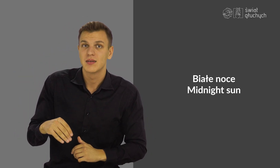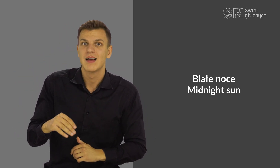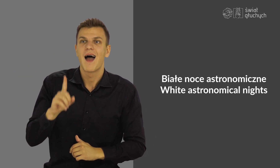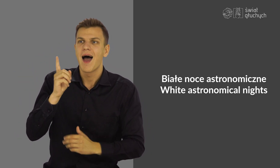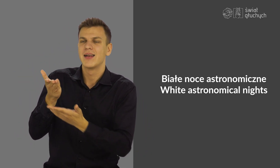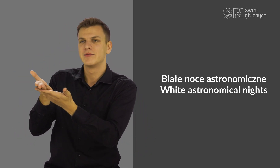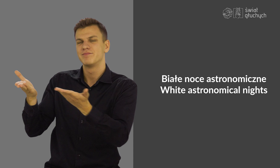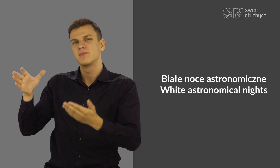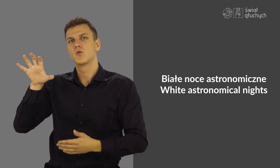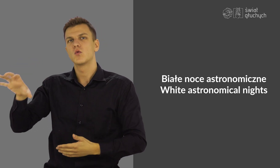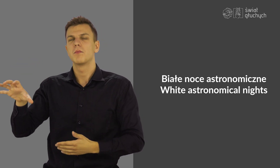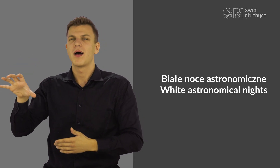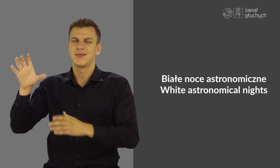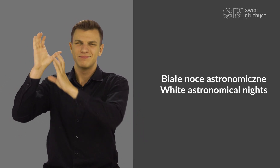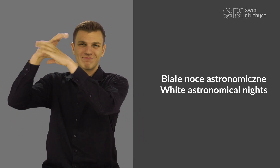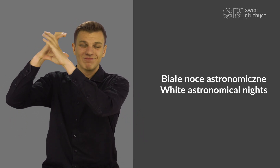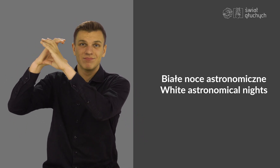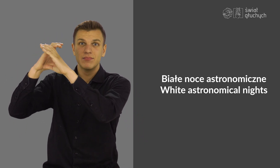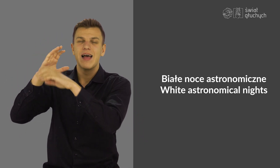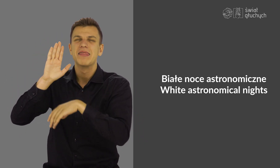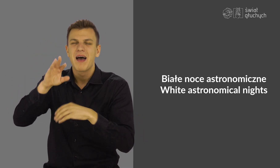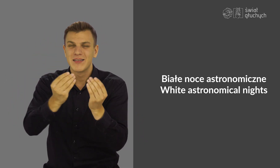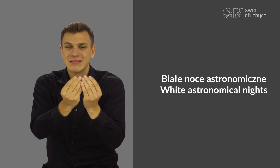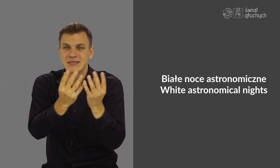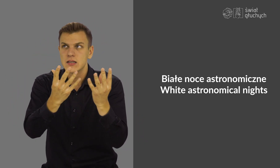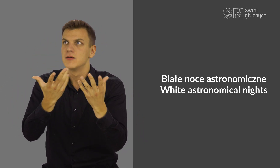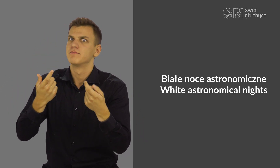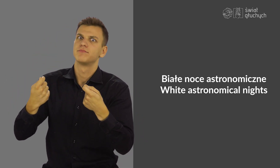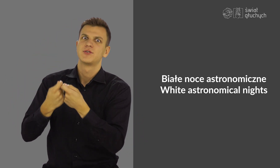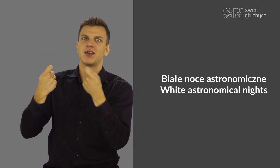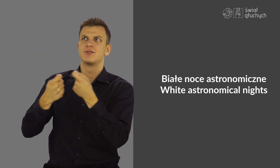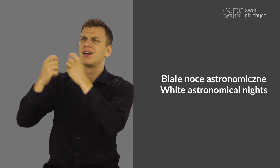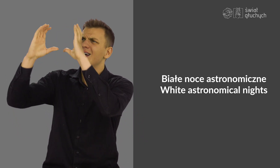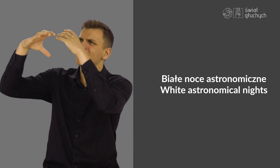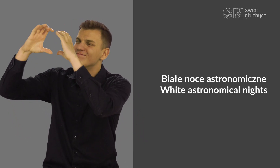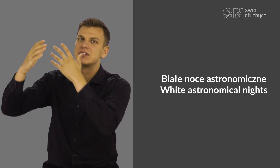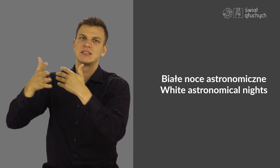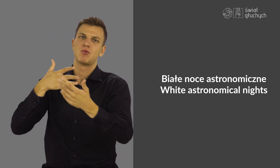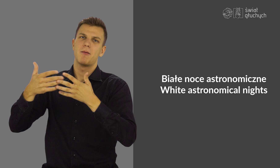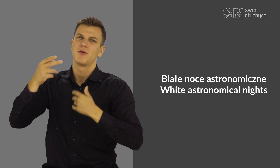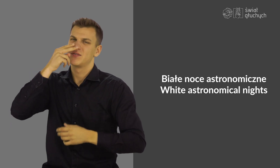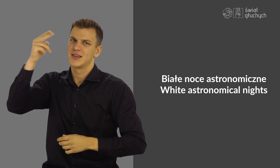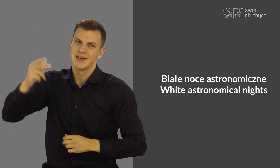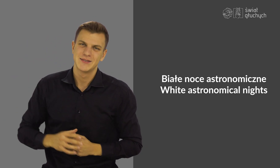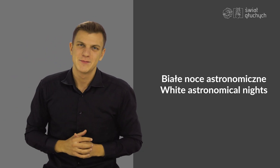But for astronomers it has It is already of great significance, because it makes it difficult for them to observe stars which are located in the north.